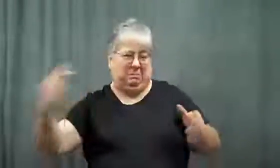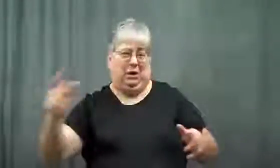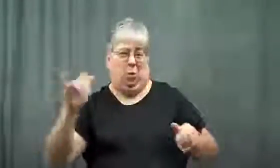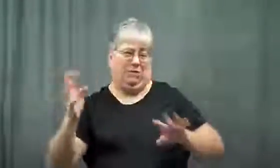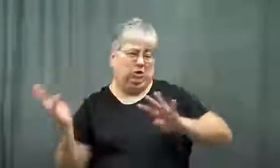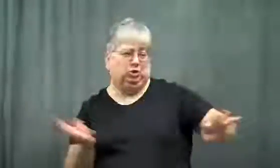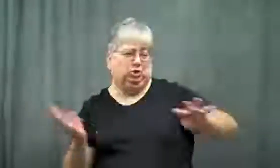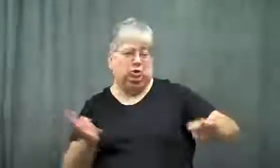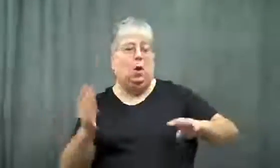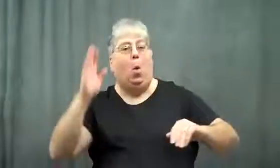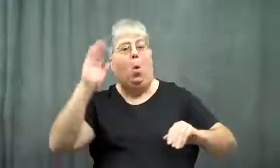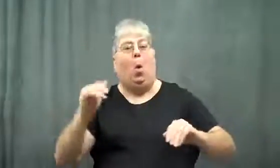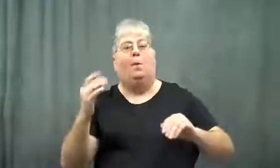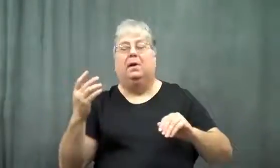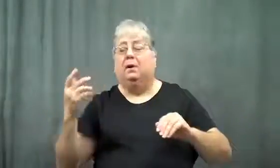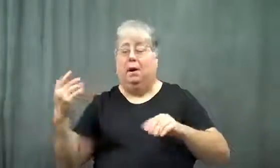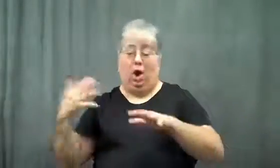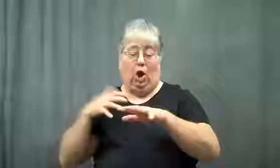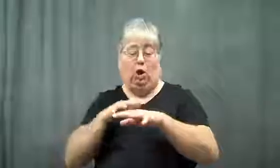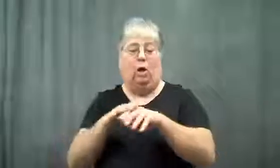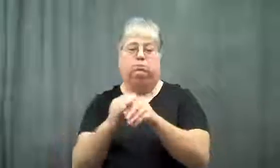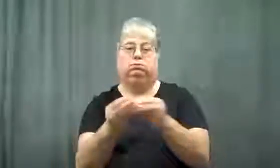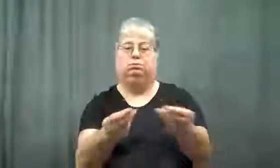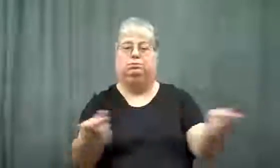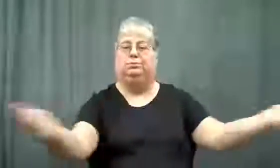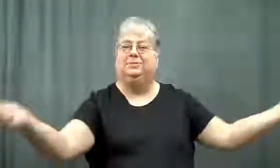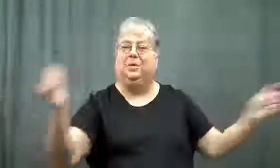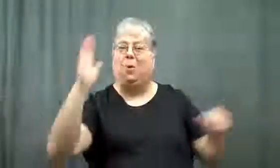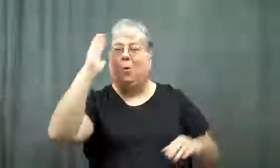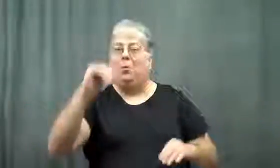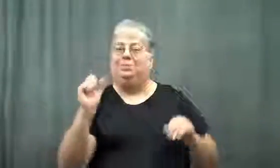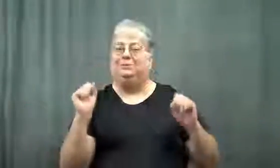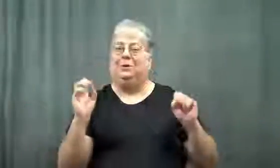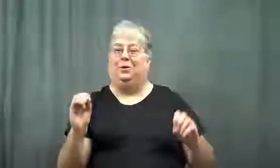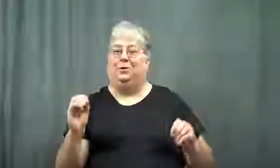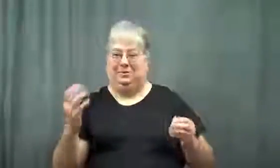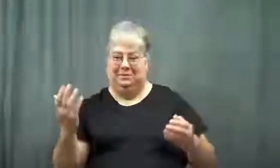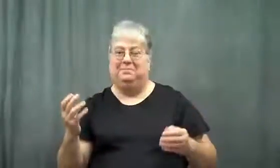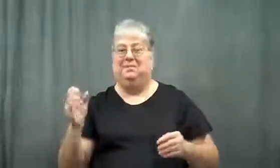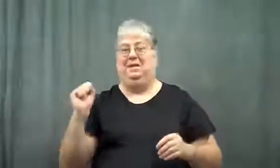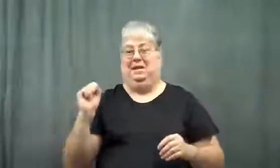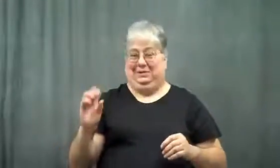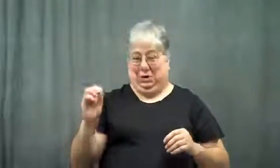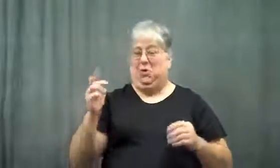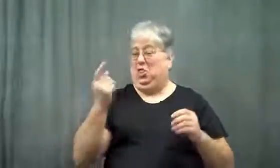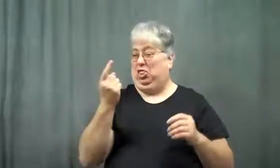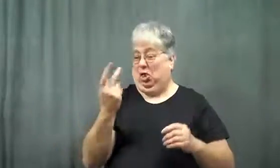They hoped that the volume of the water in the Danube would dilute the sludge.